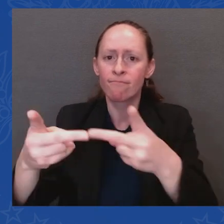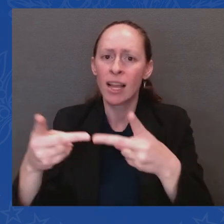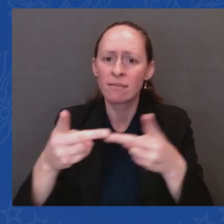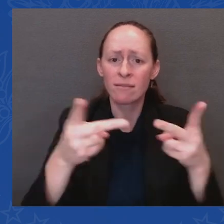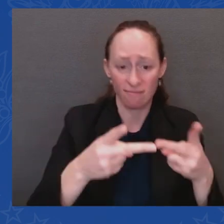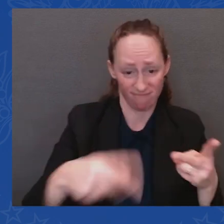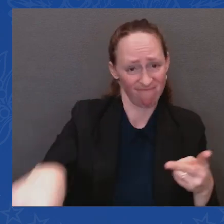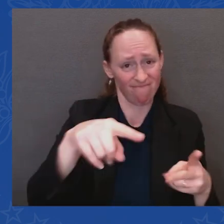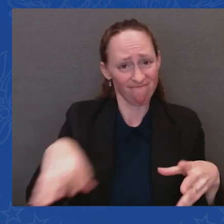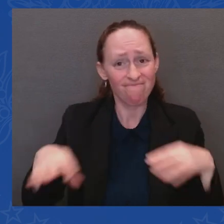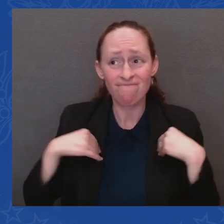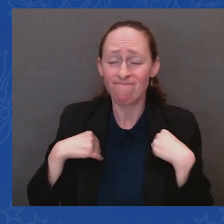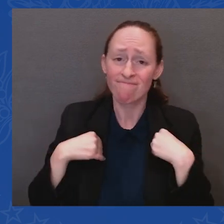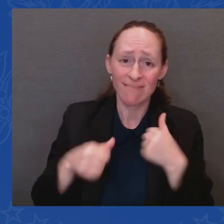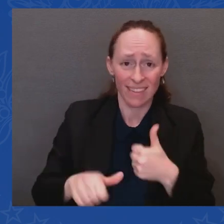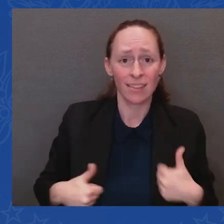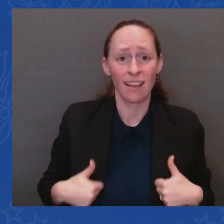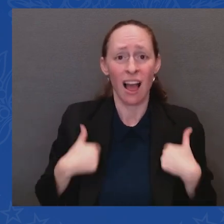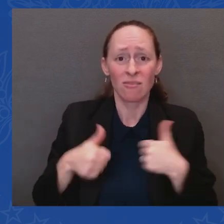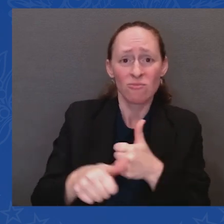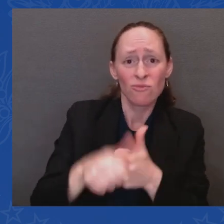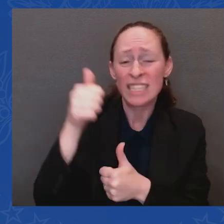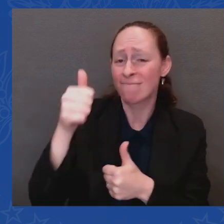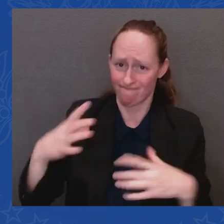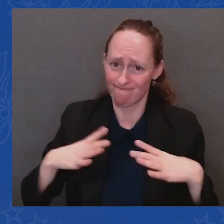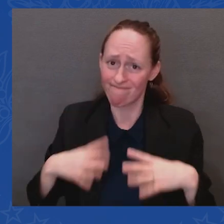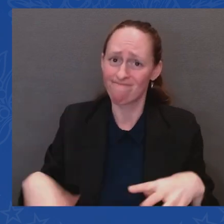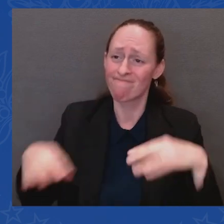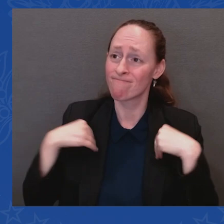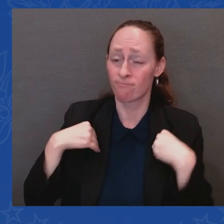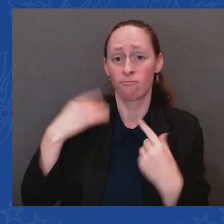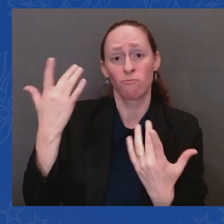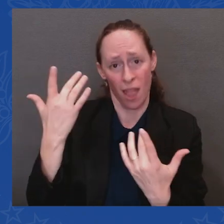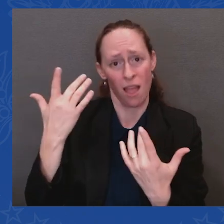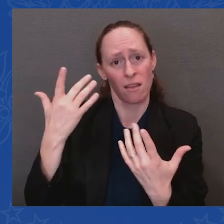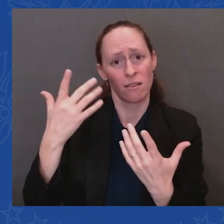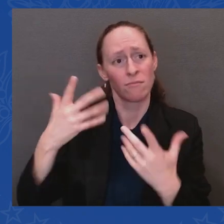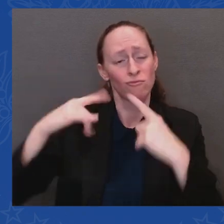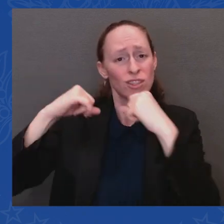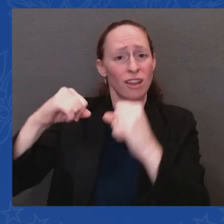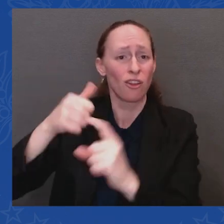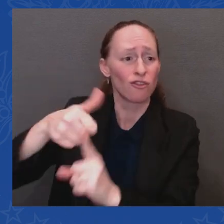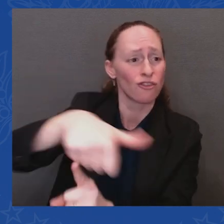for the safety of their fellow Americans. And we see it around the world in all the countries I've been in